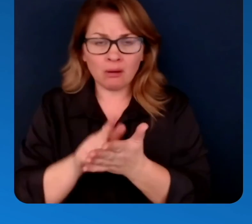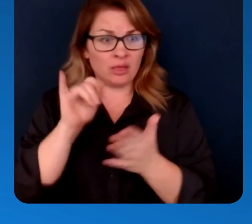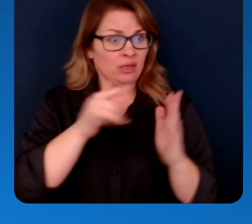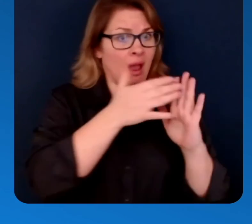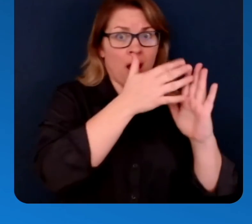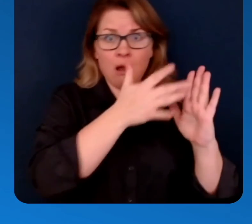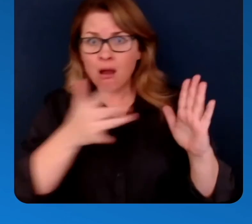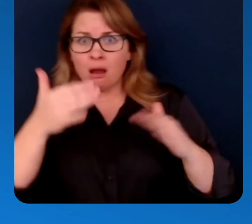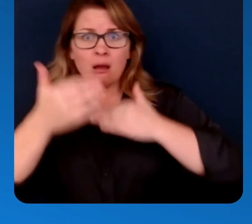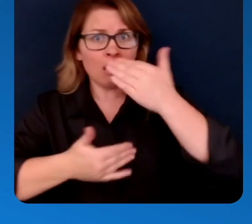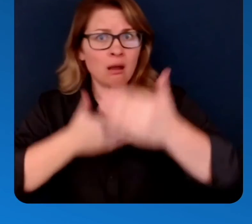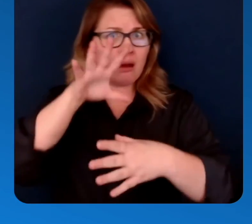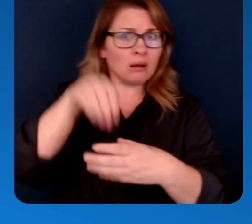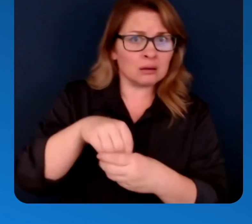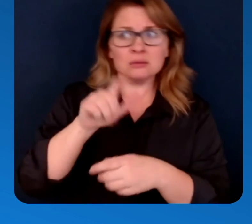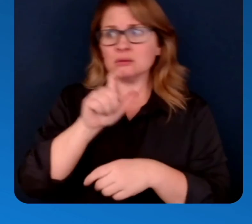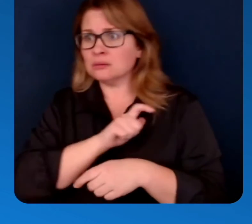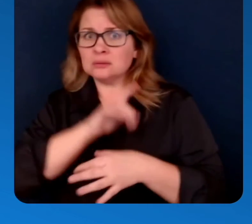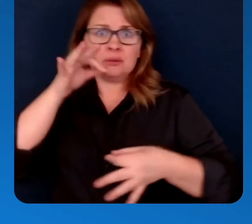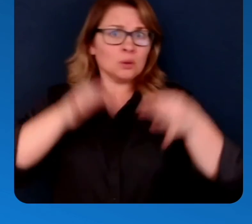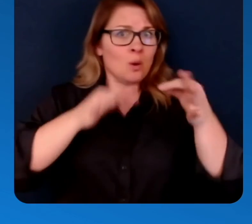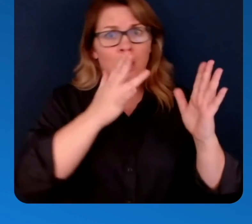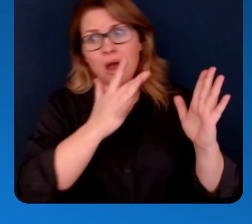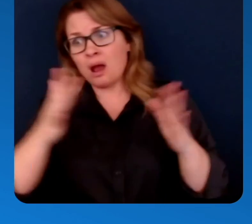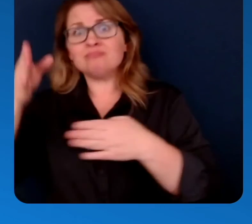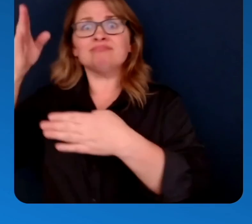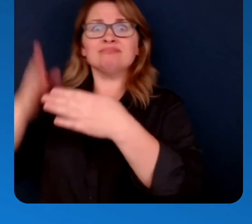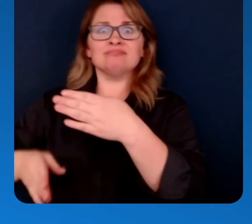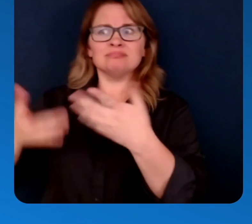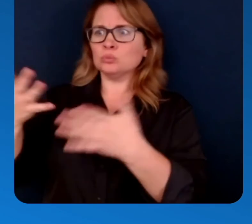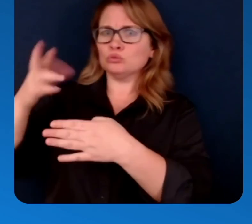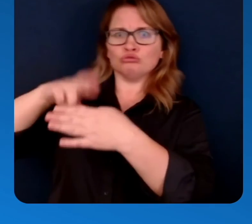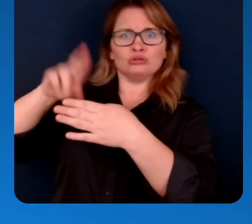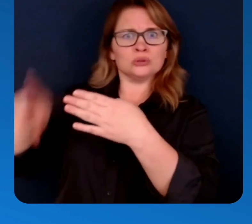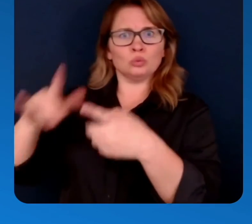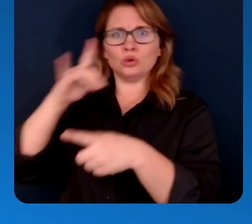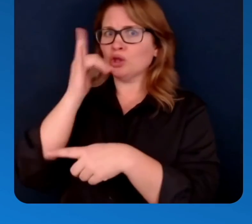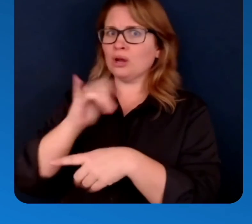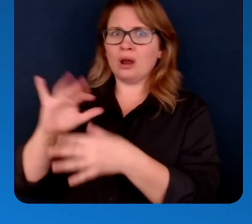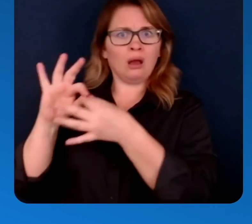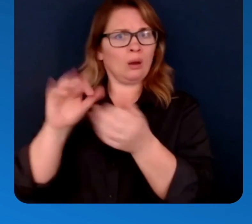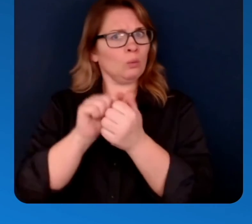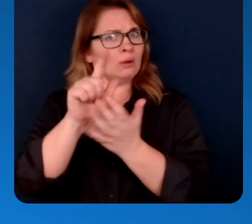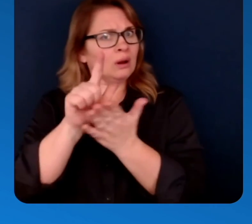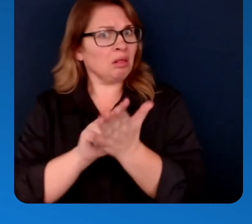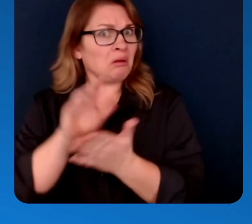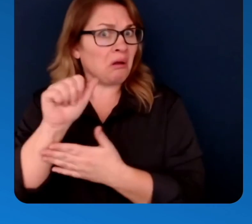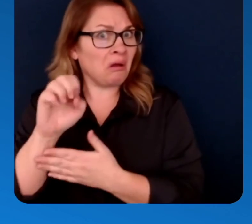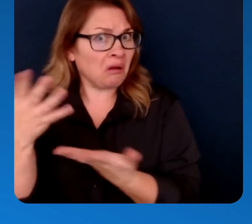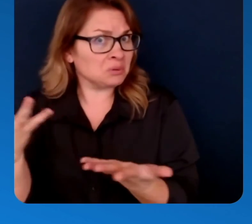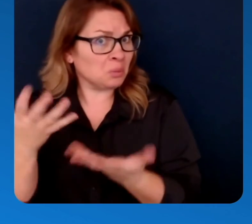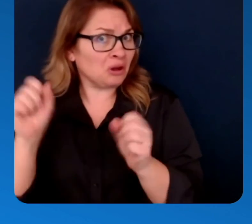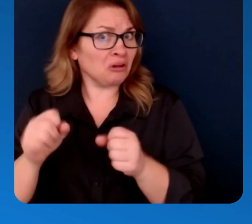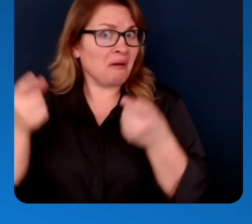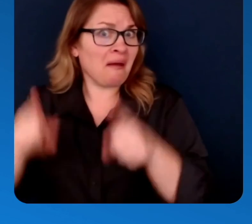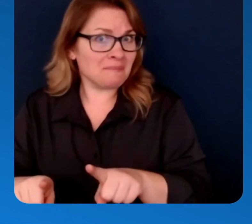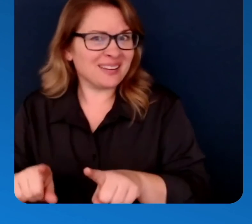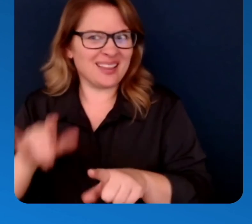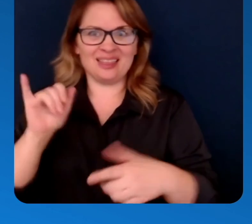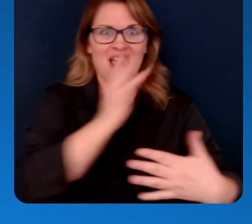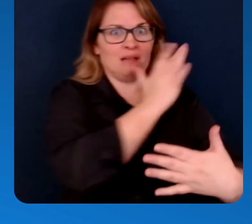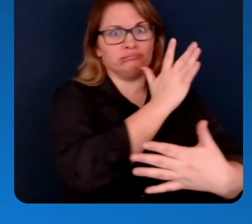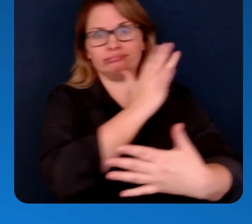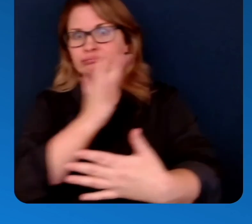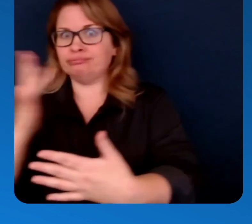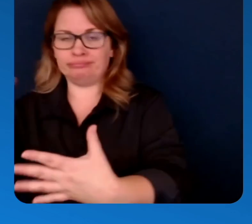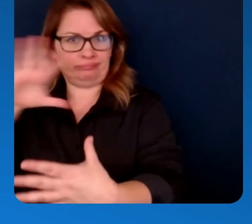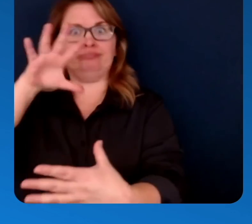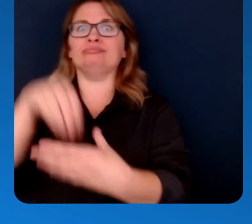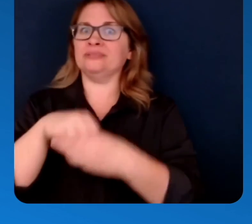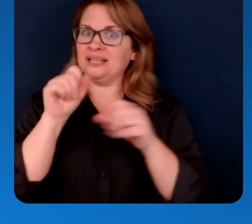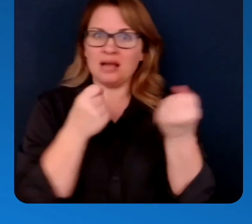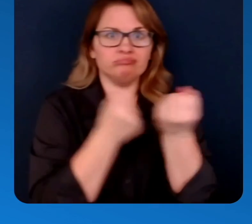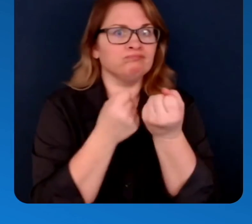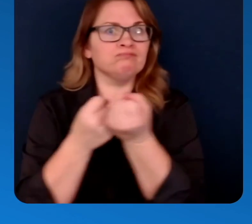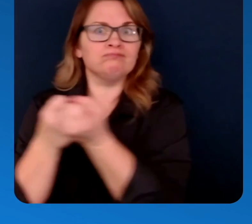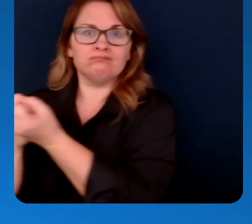and to help provide enough information for you to make a decision about whether that is something you would want to engage in or not.